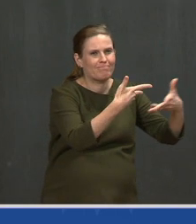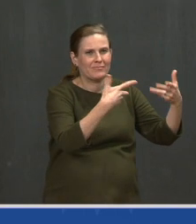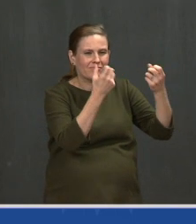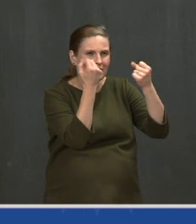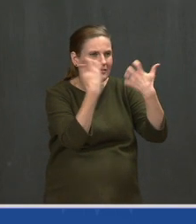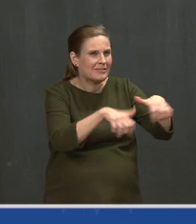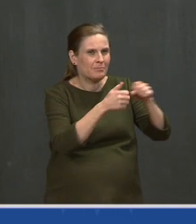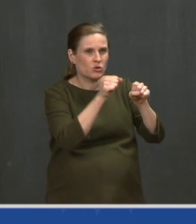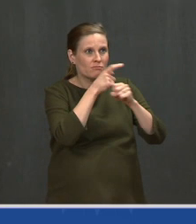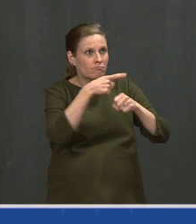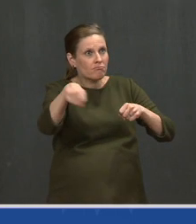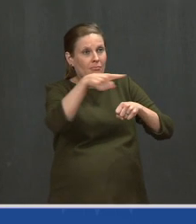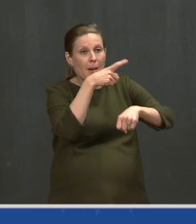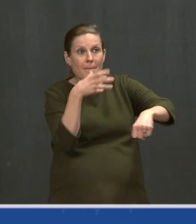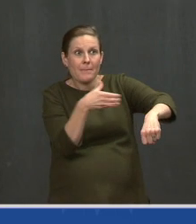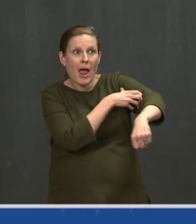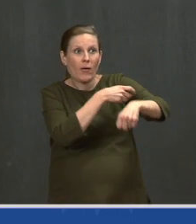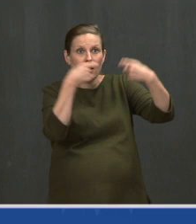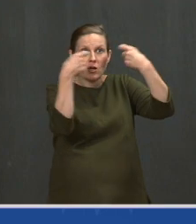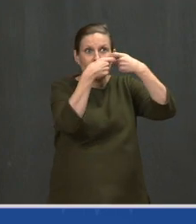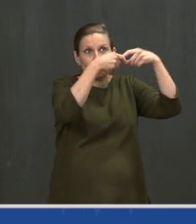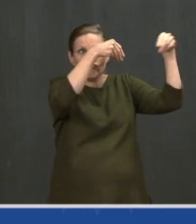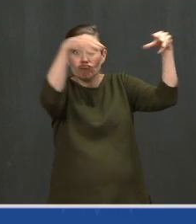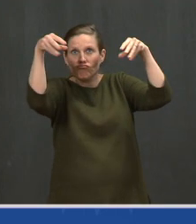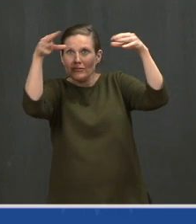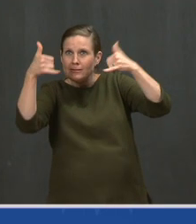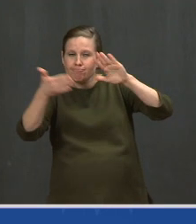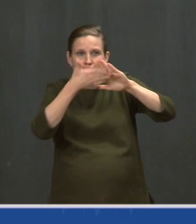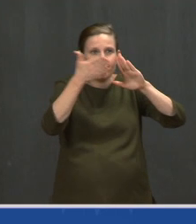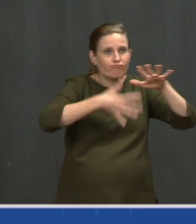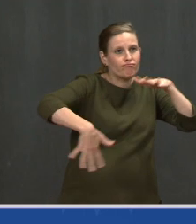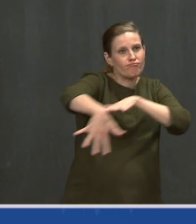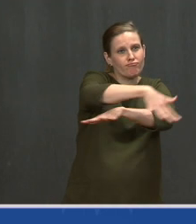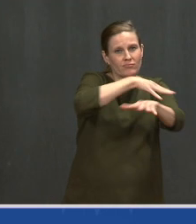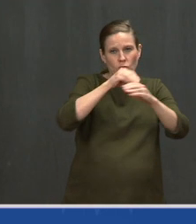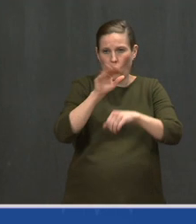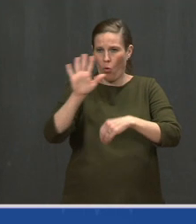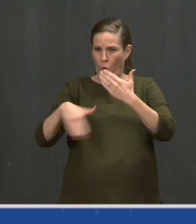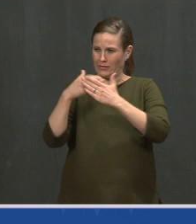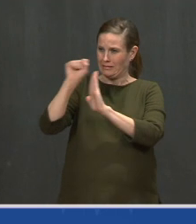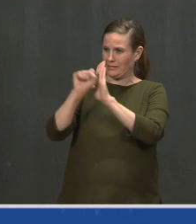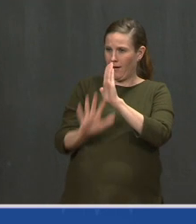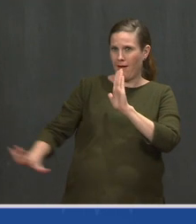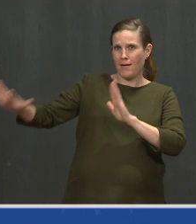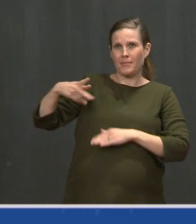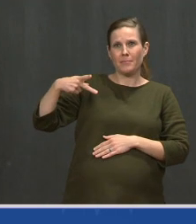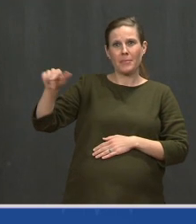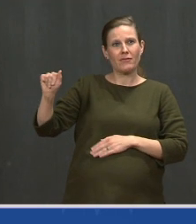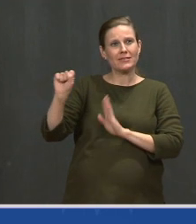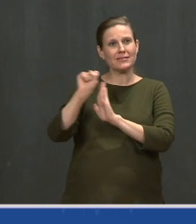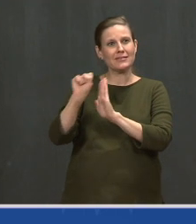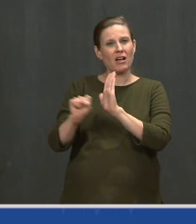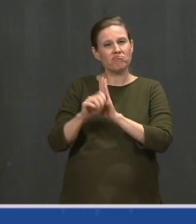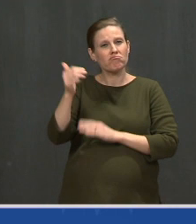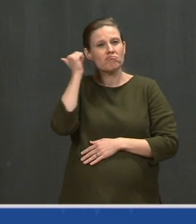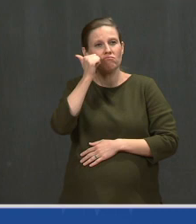running in communities throughout Western Pennsylvania. Every day I deal with our electrical grid, so I know how critical infrastructure